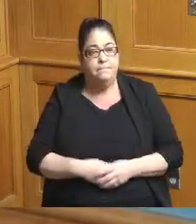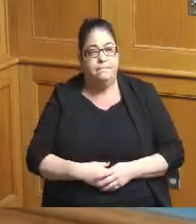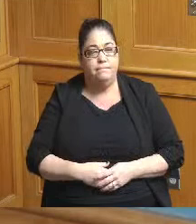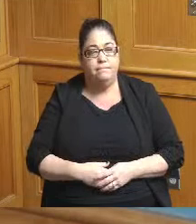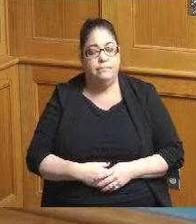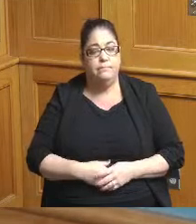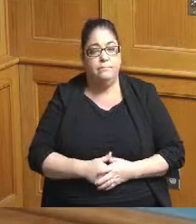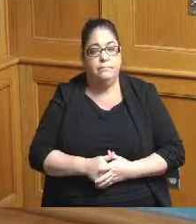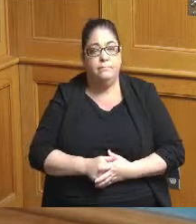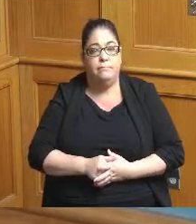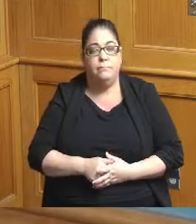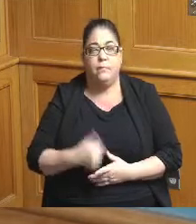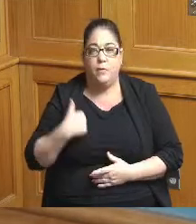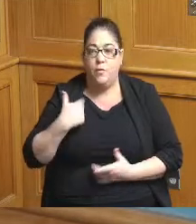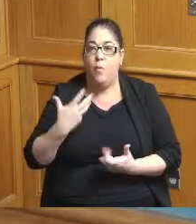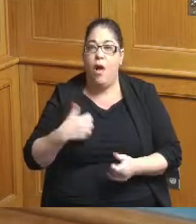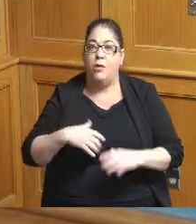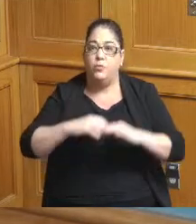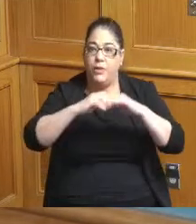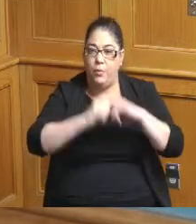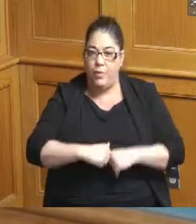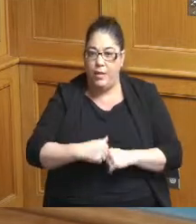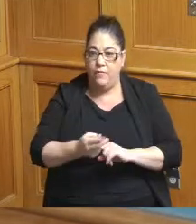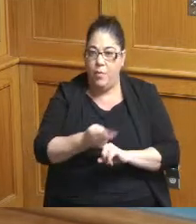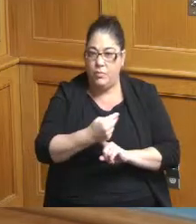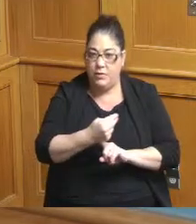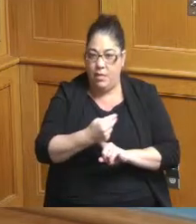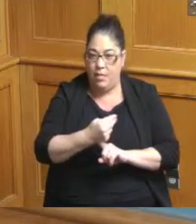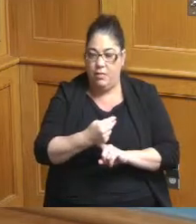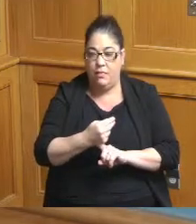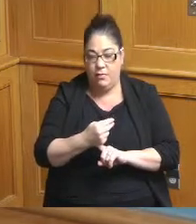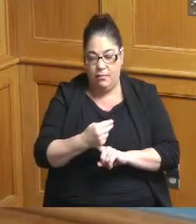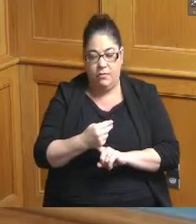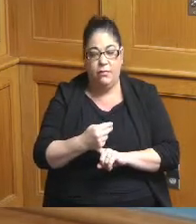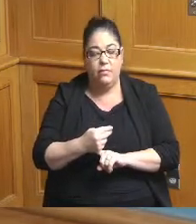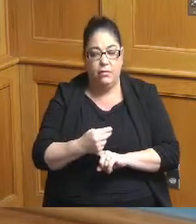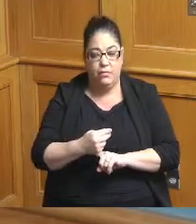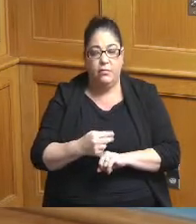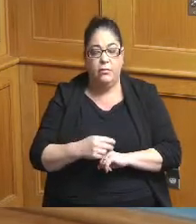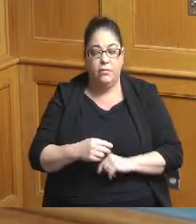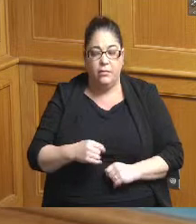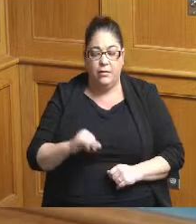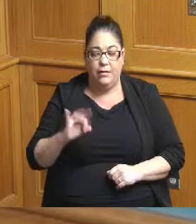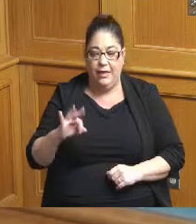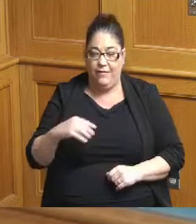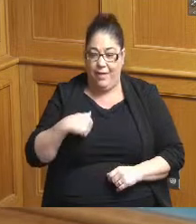wanted to get rid of the Millennium Hotel if I were here I probably would have brought up a lot